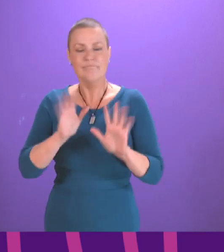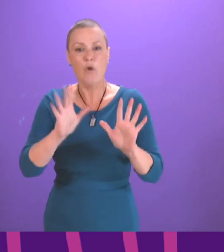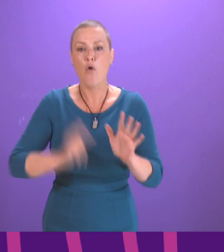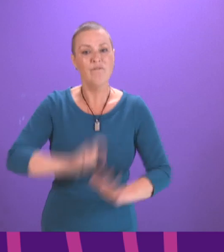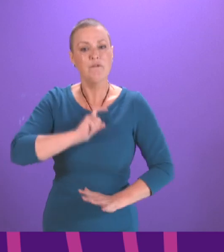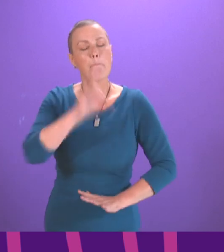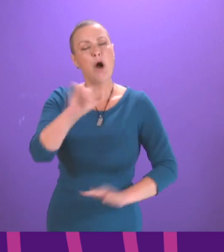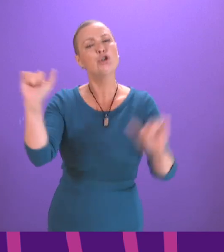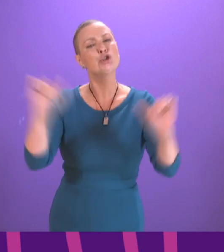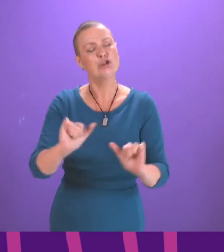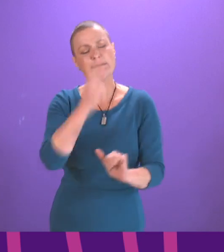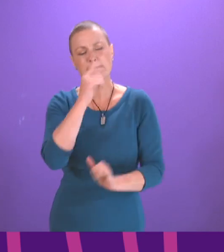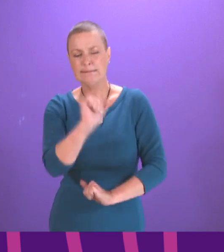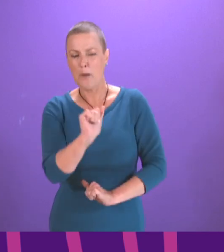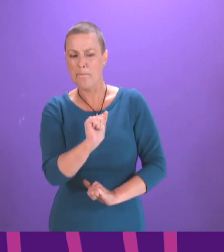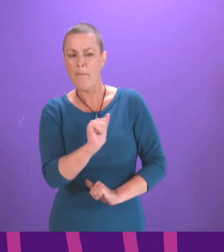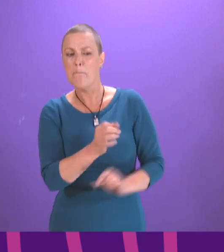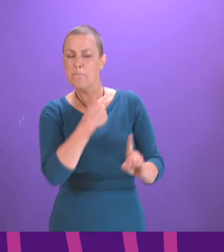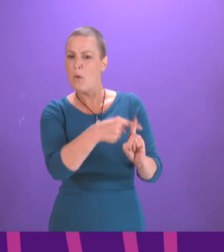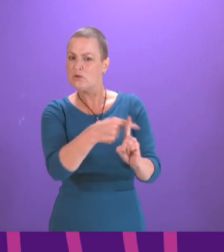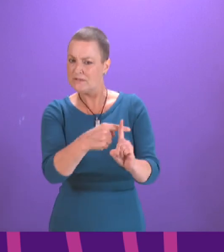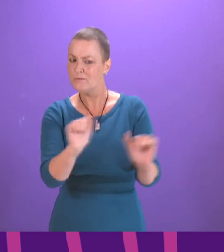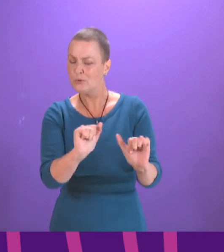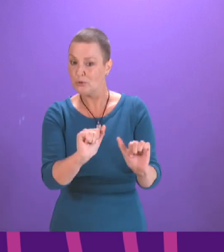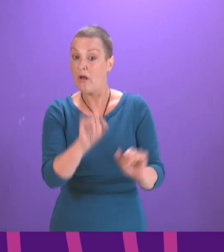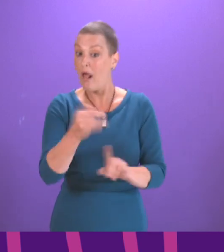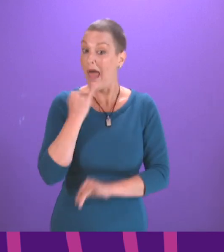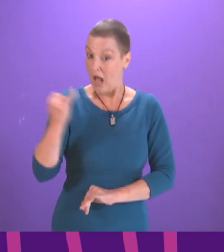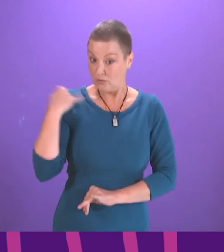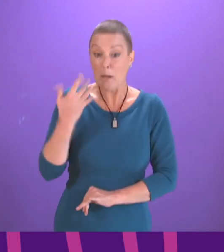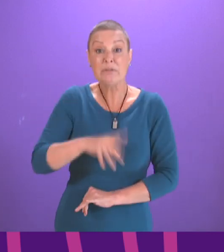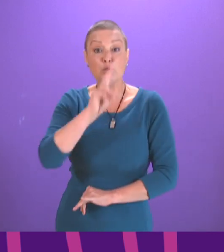some encouraging signs that that might be the case. Last week, I indicated that we were